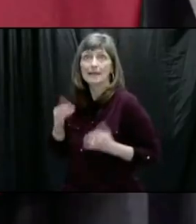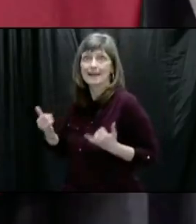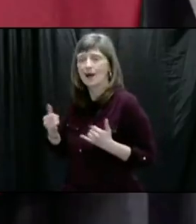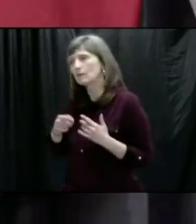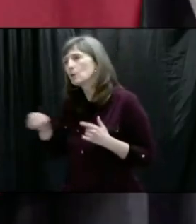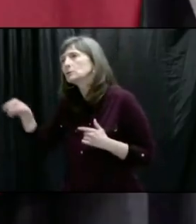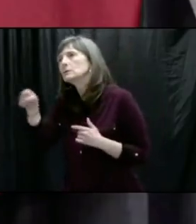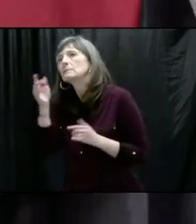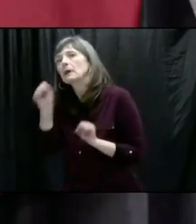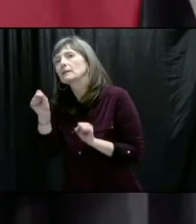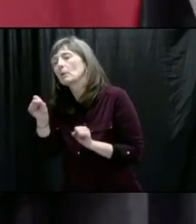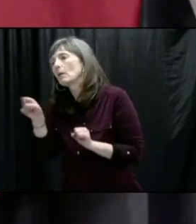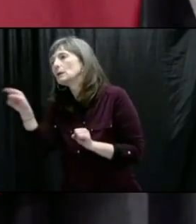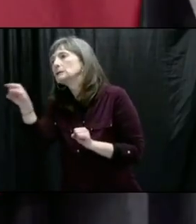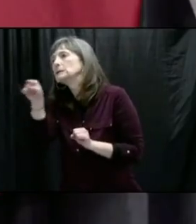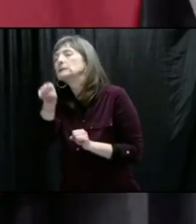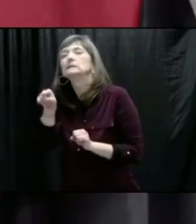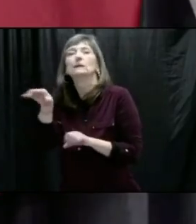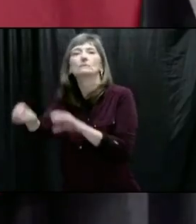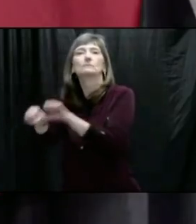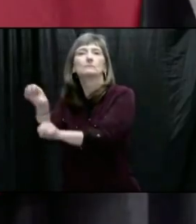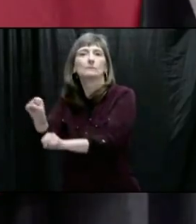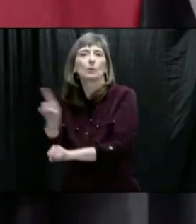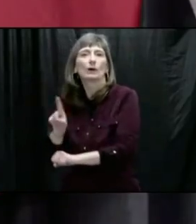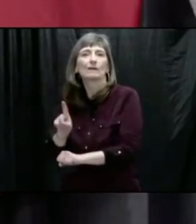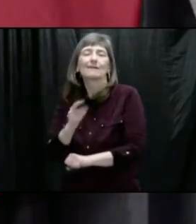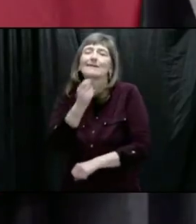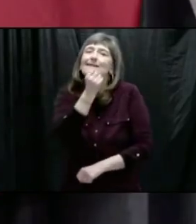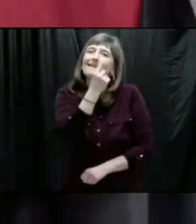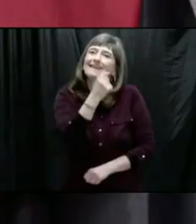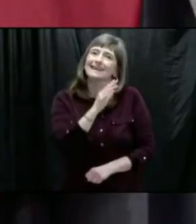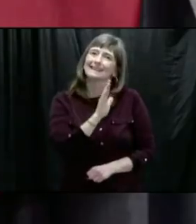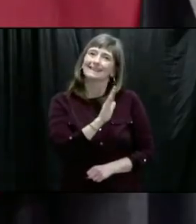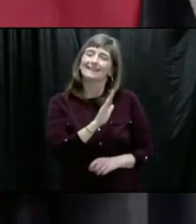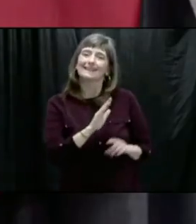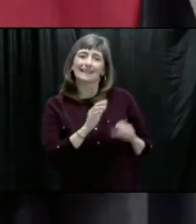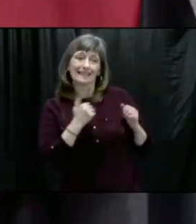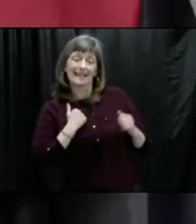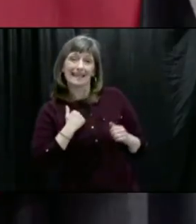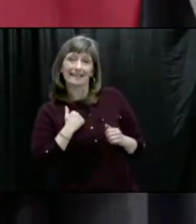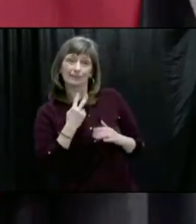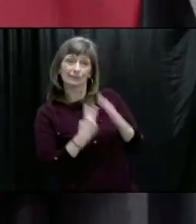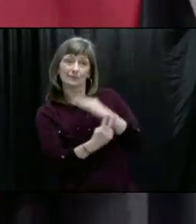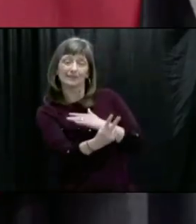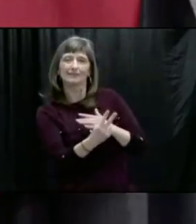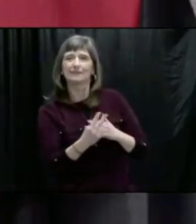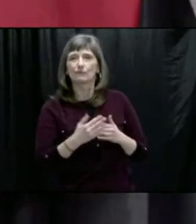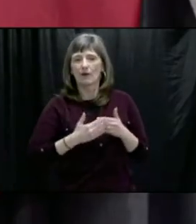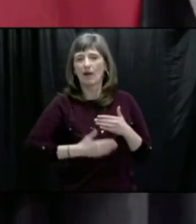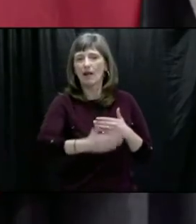BUT AS THESE SLIDES INDICATE, THESE PROJECTIONS ARE BASED OVER